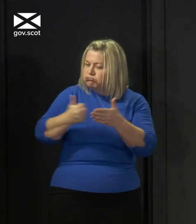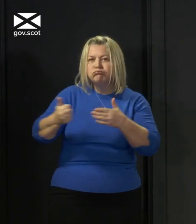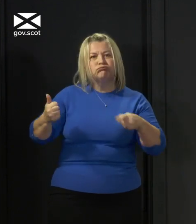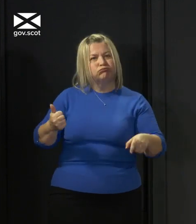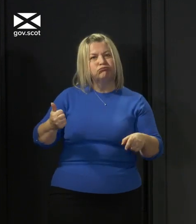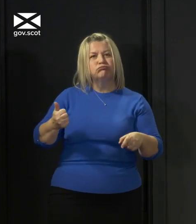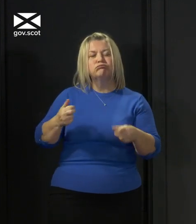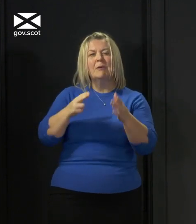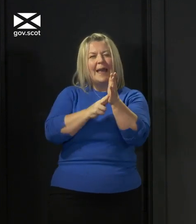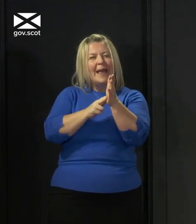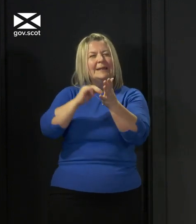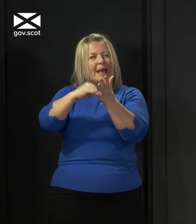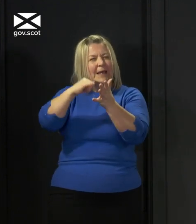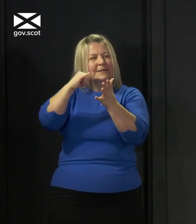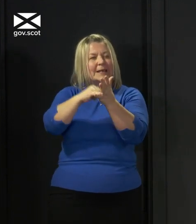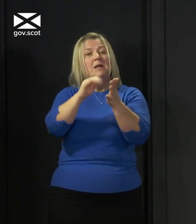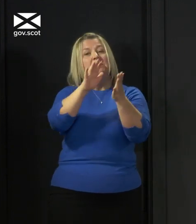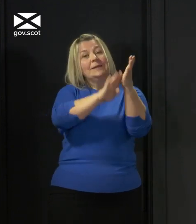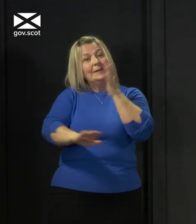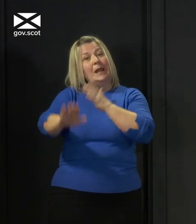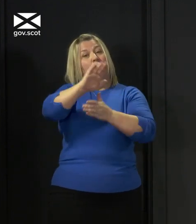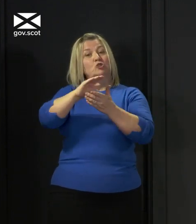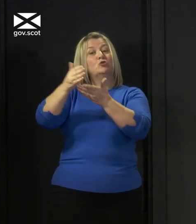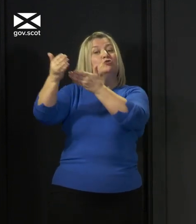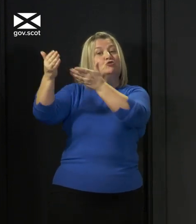national services Scotland our procurement agency is working literally